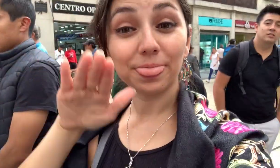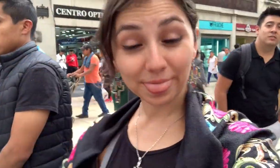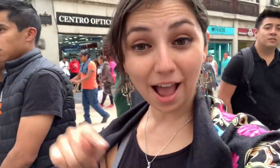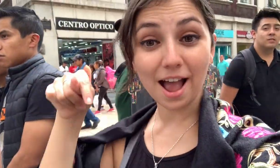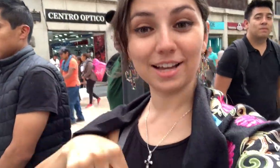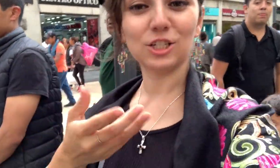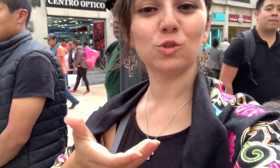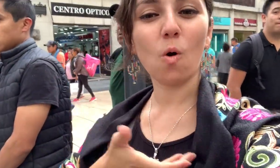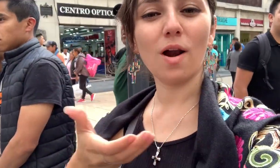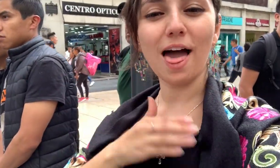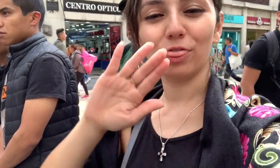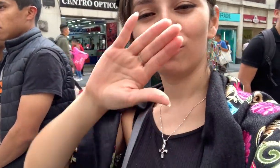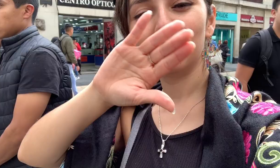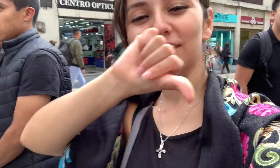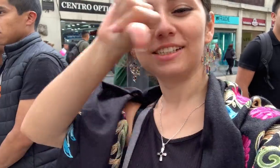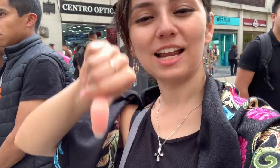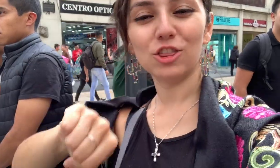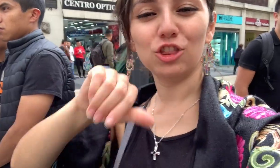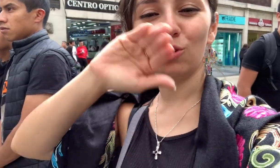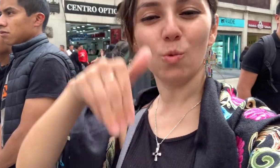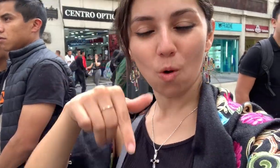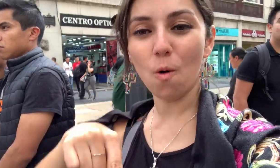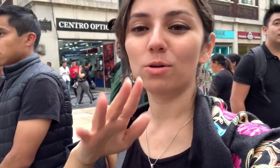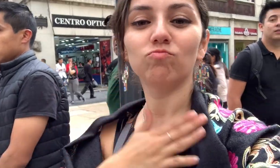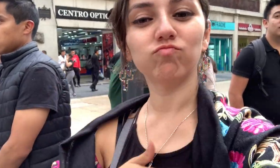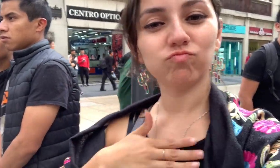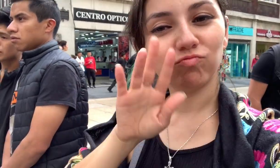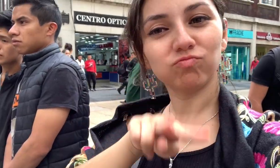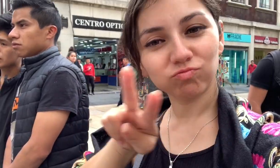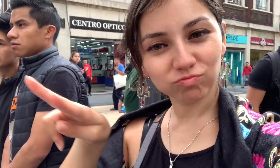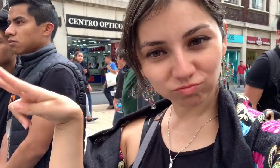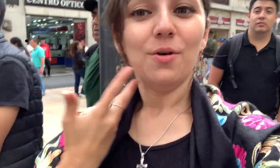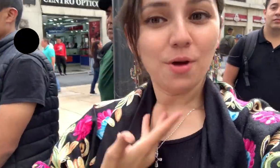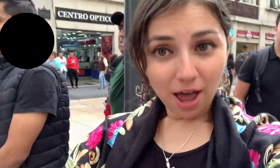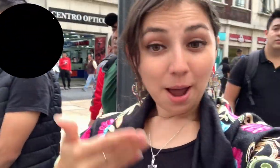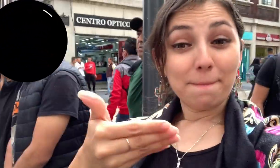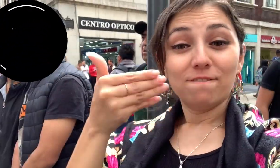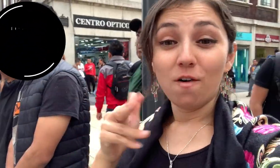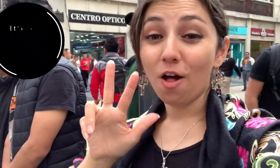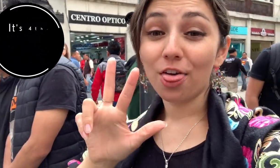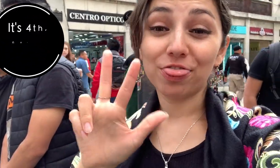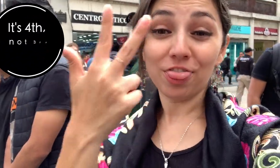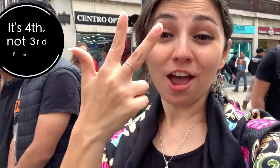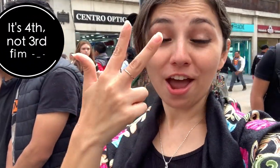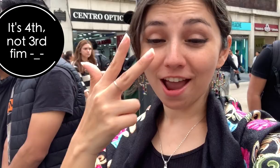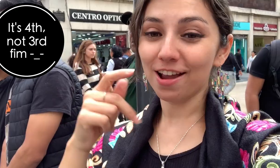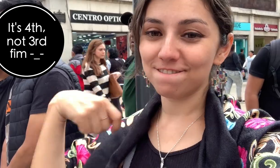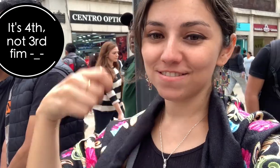Right now, I am at Zócalo which is the main square of central Mexico City to explore this part of CDMX and to rest before doing the 3rd film